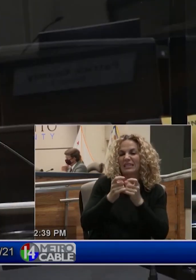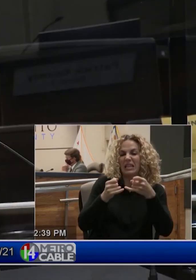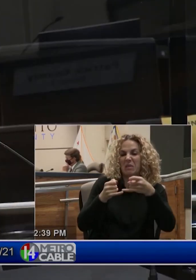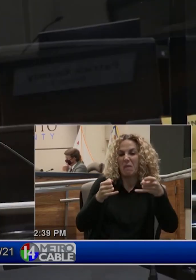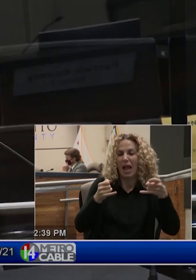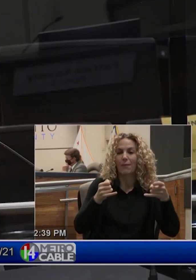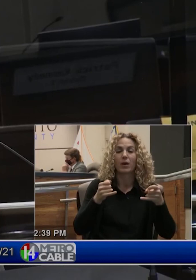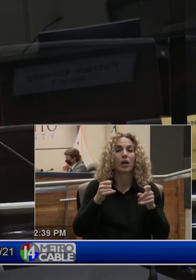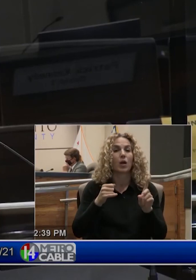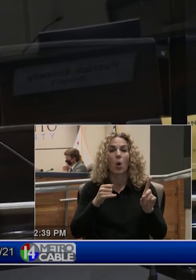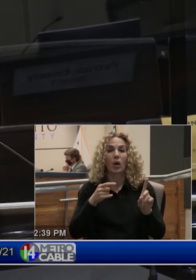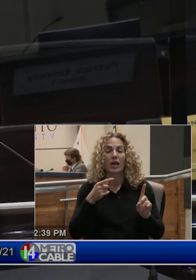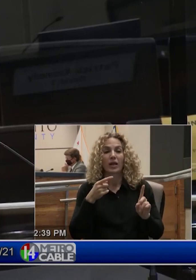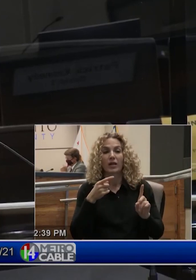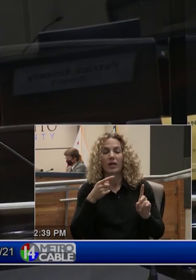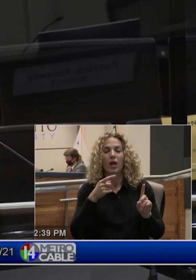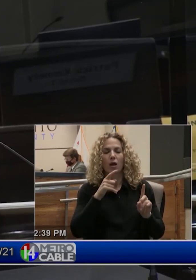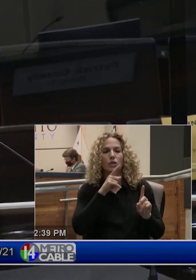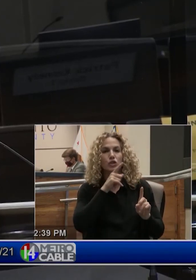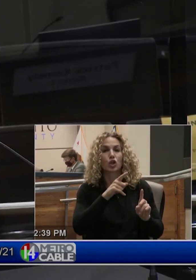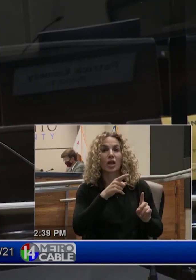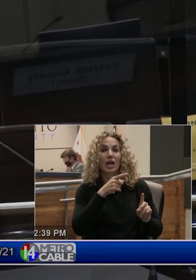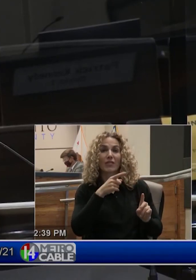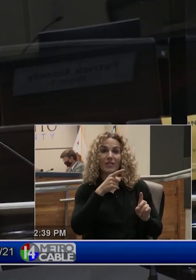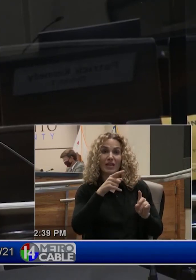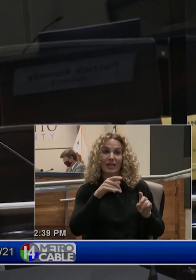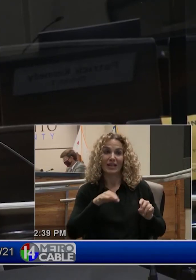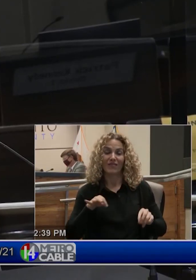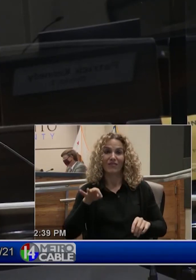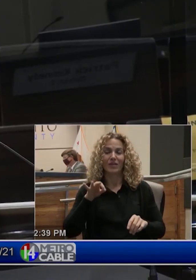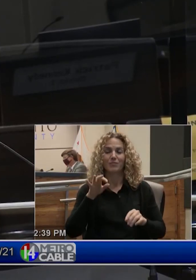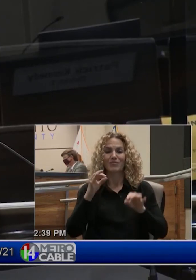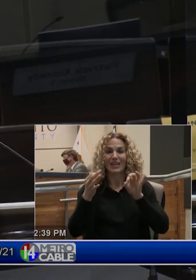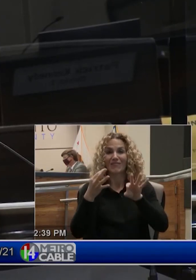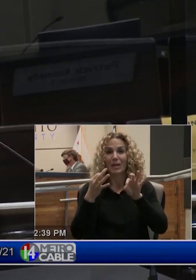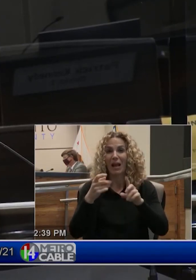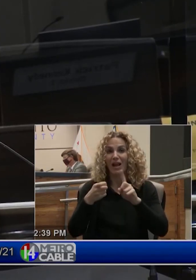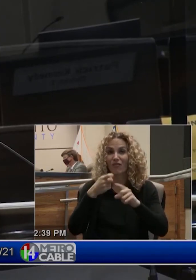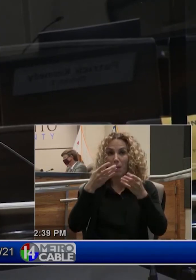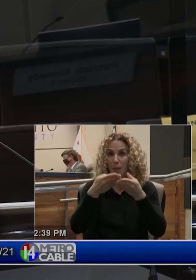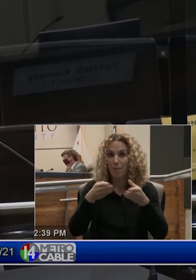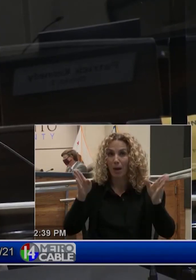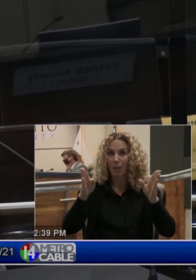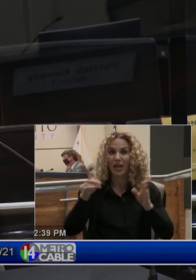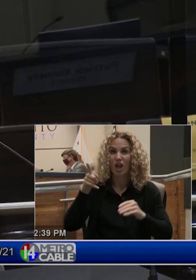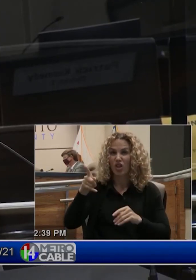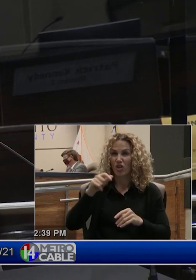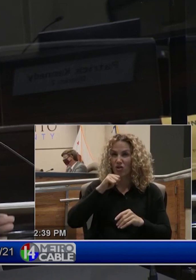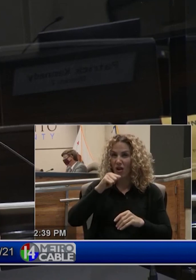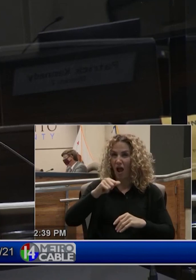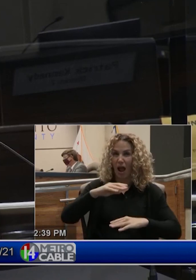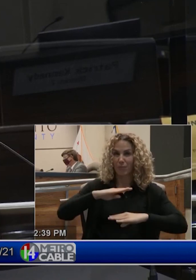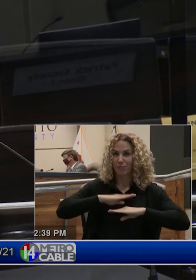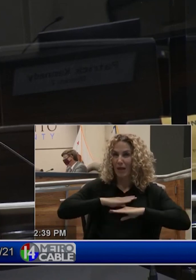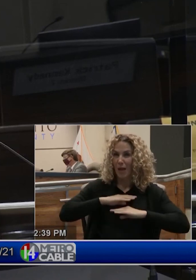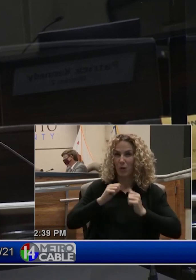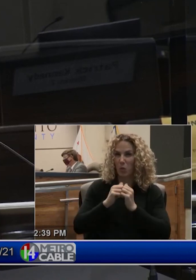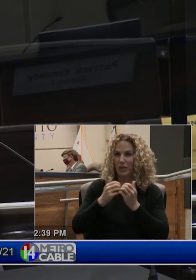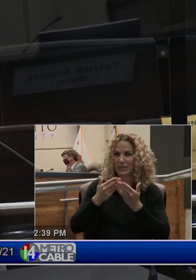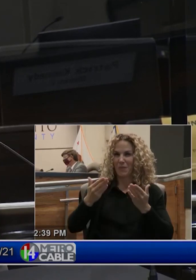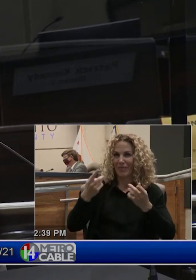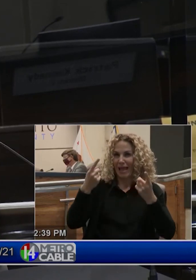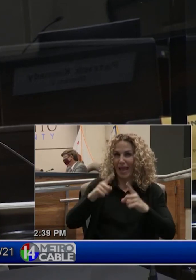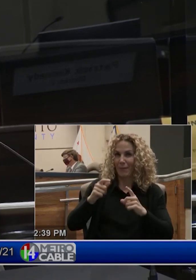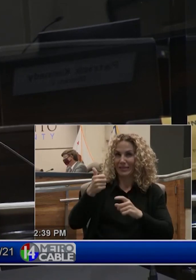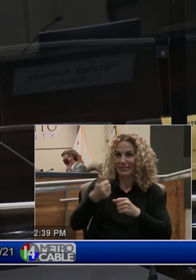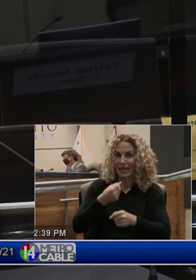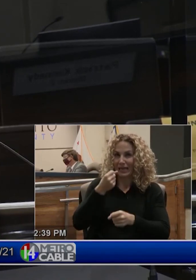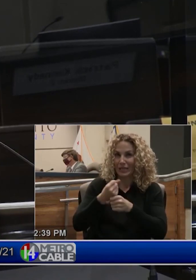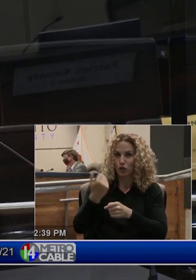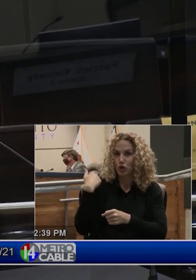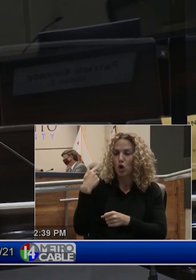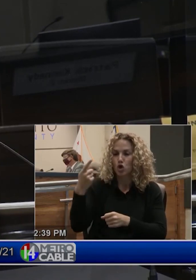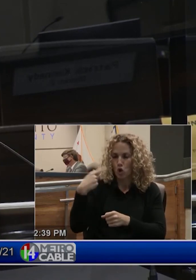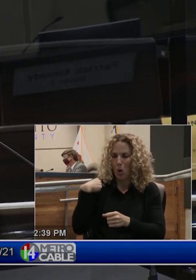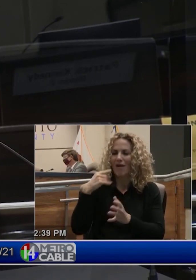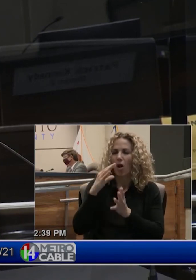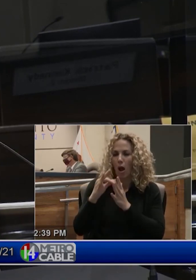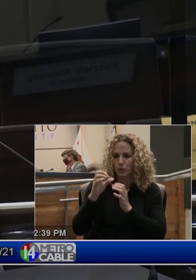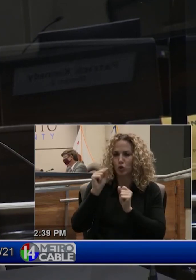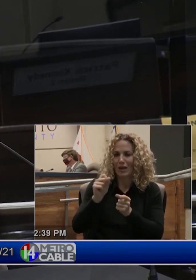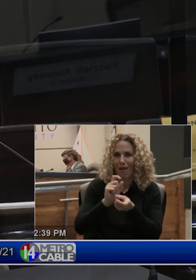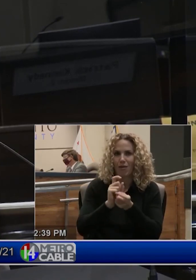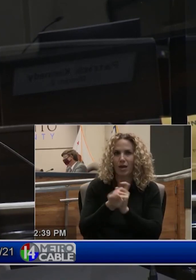REVISING MAPS? . >> YOU, OR FROM AN